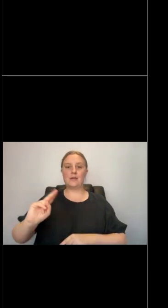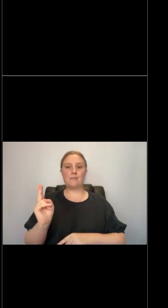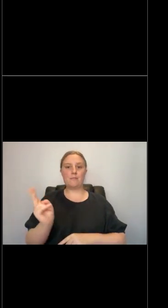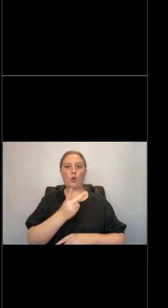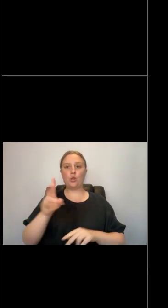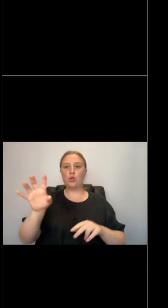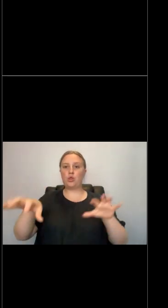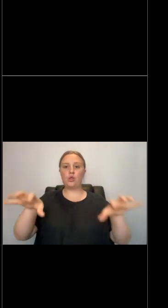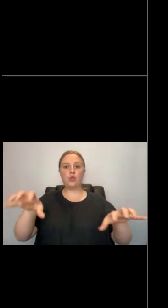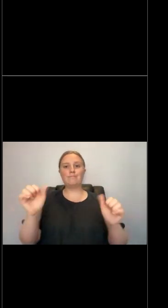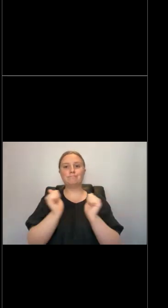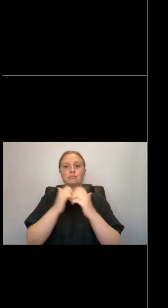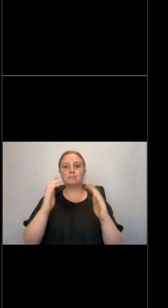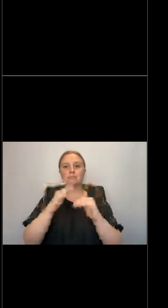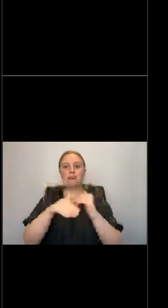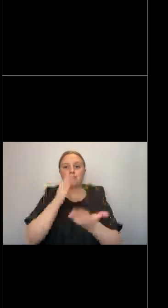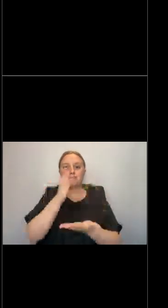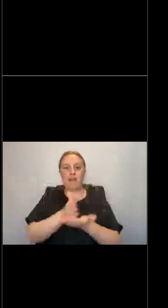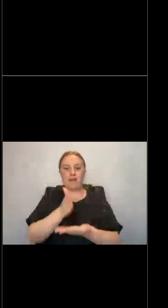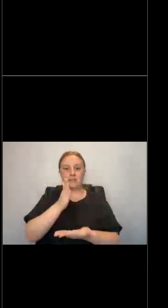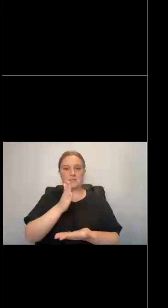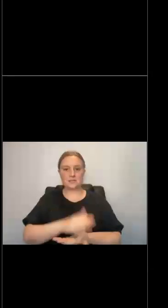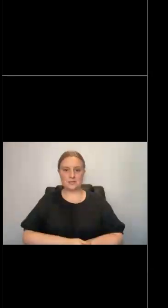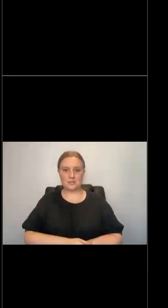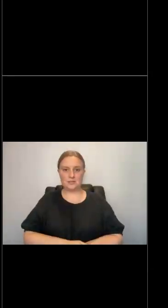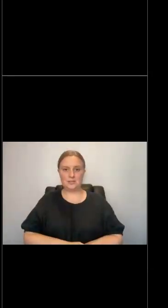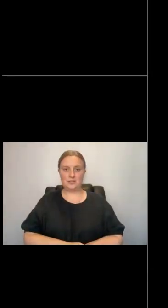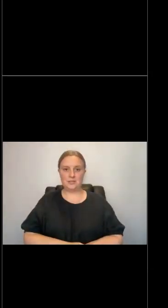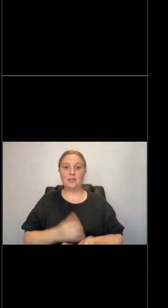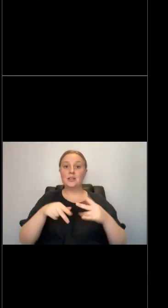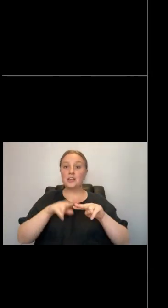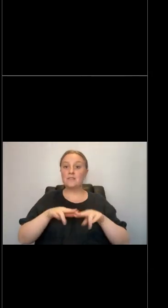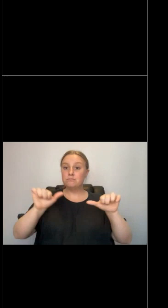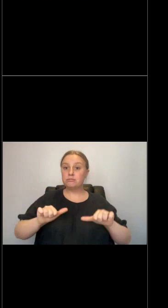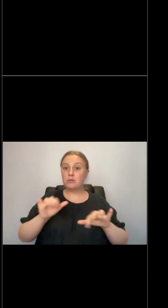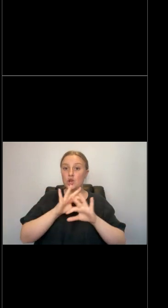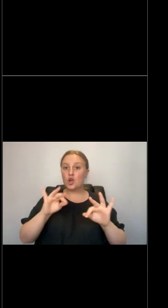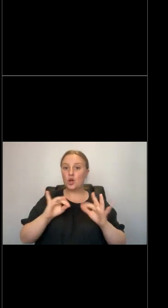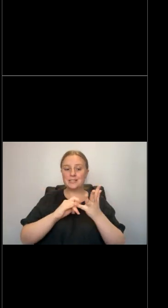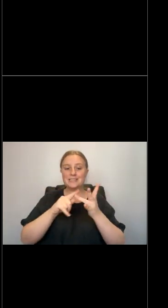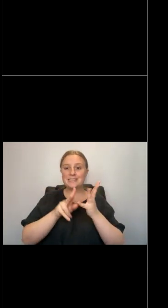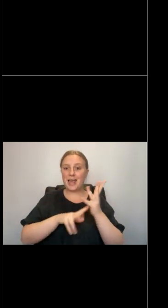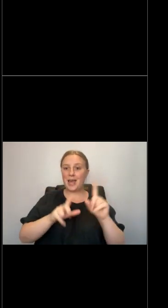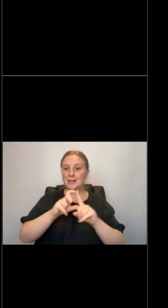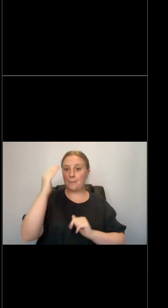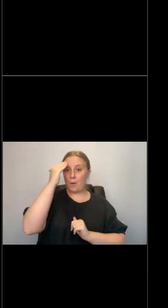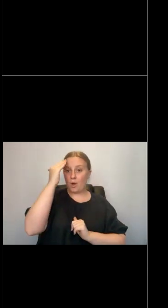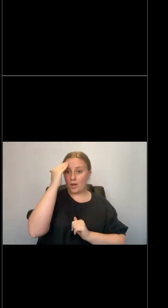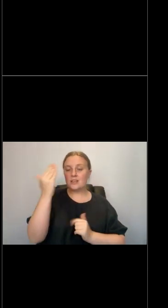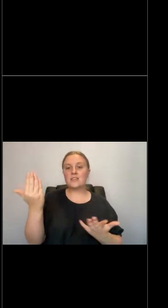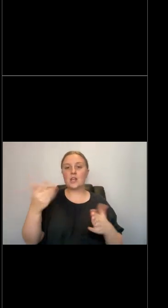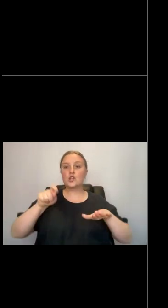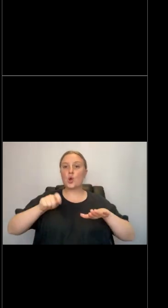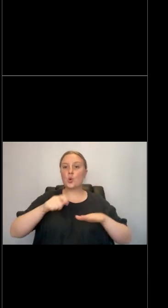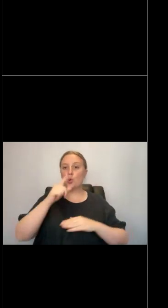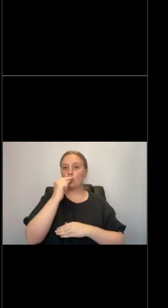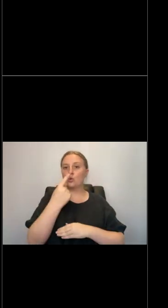said, if there is a finding runs down the line that may result in the court making a forensic water treatment support order.